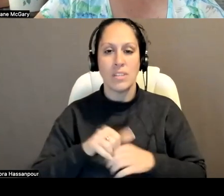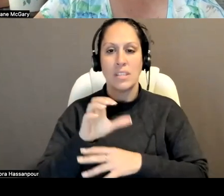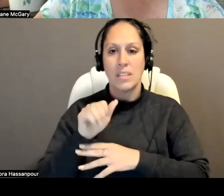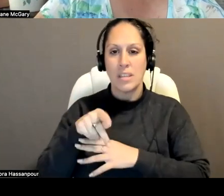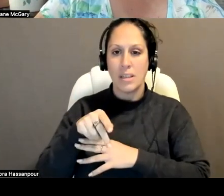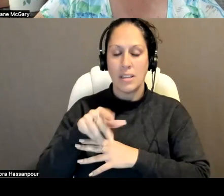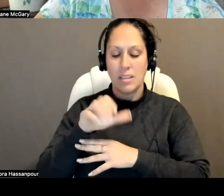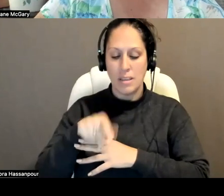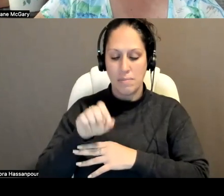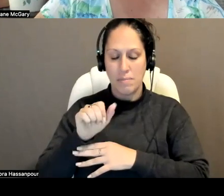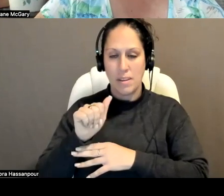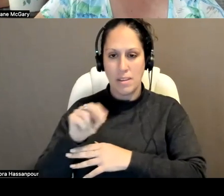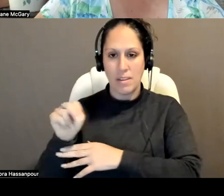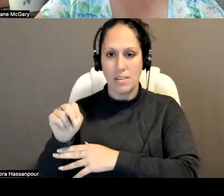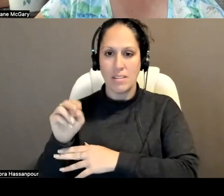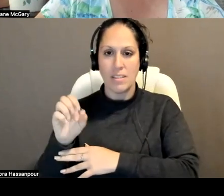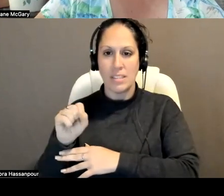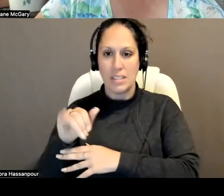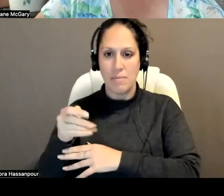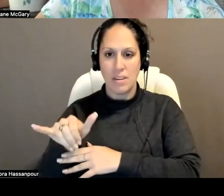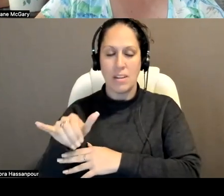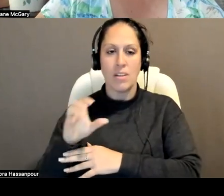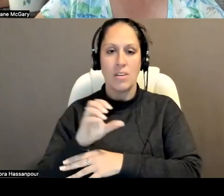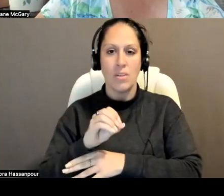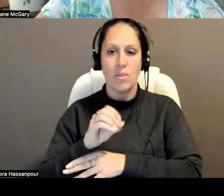Portsmouth Symphony Orchestra and Weston Library series.